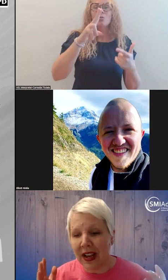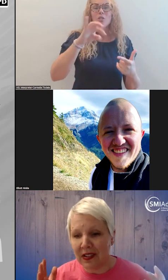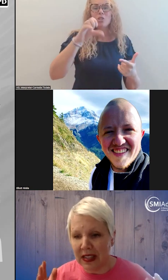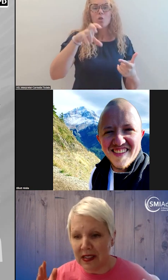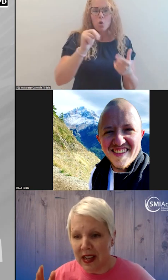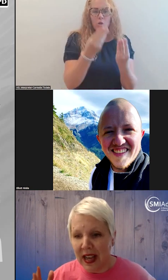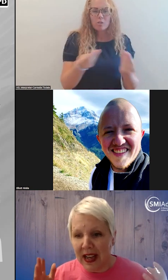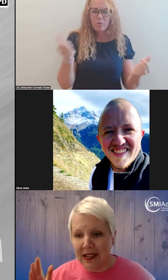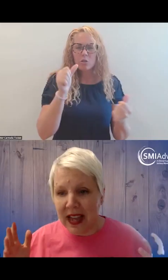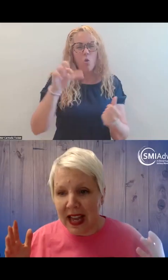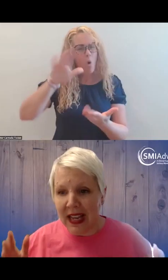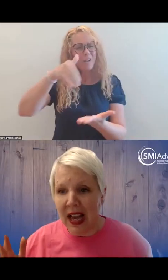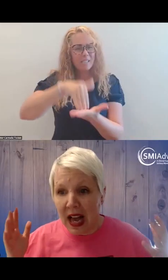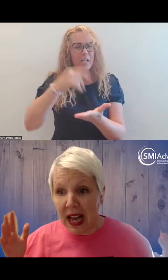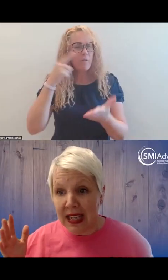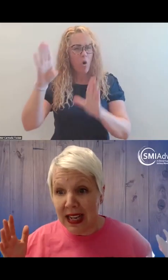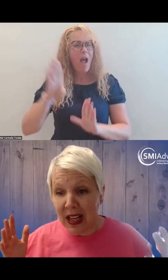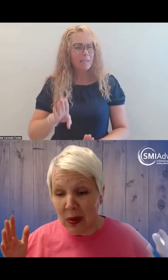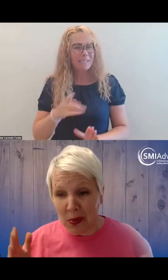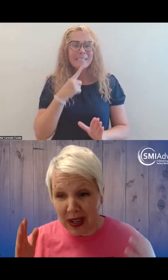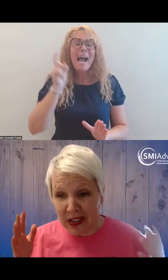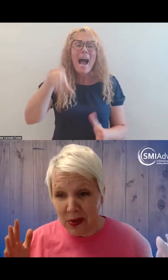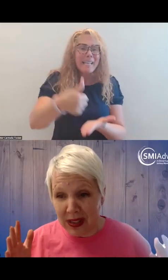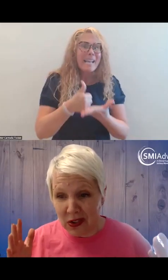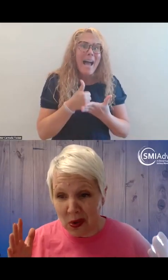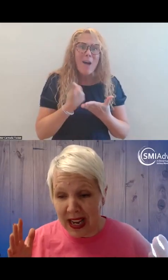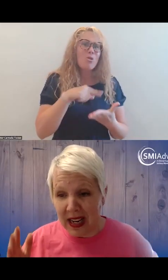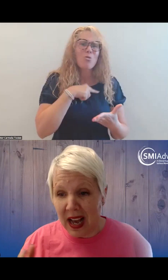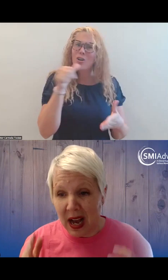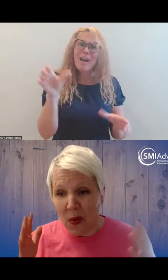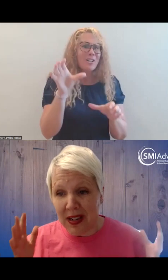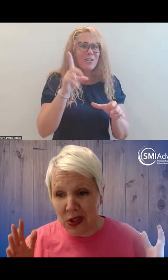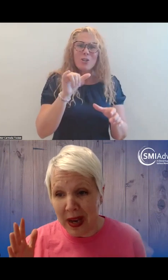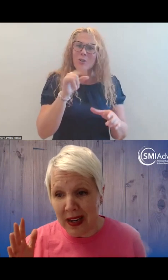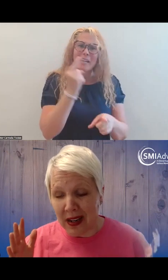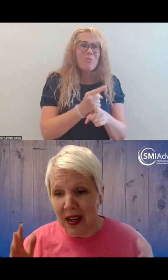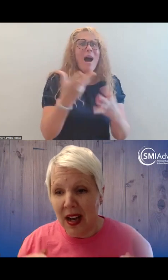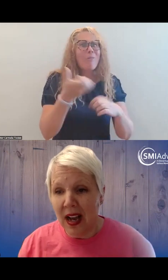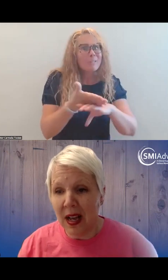EXCELLENCE AND SAY YOU NEED HELP AND YOU WANT TO DO BETTER.